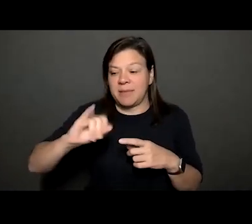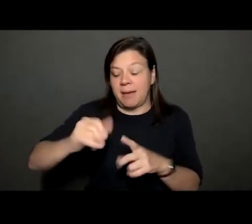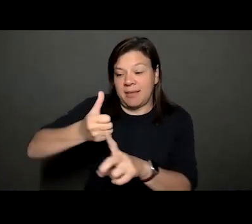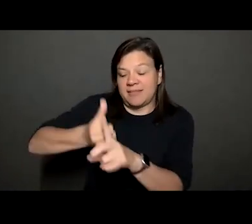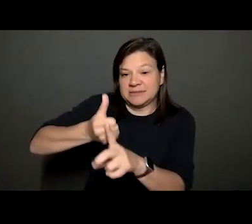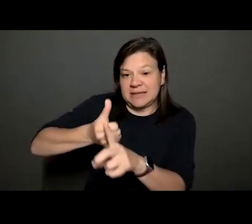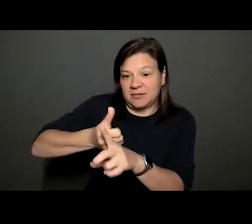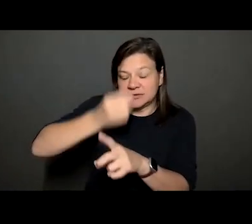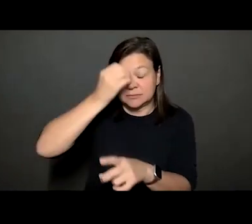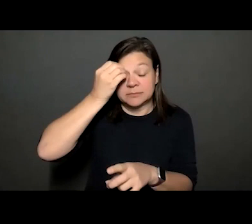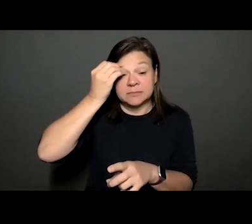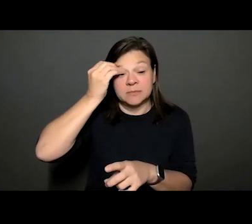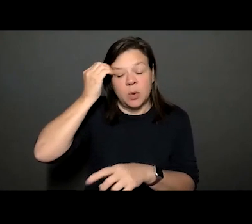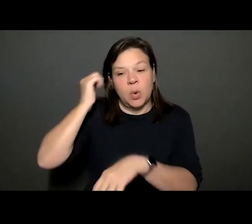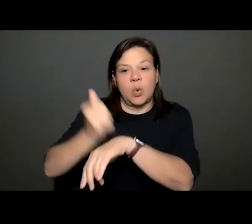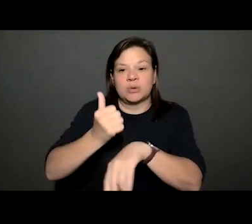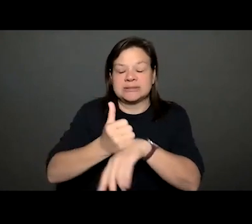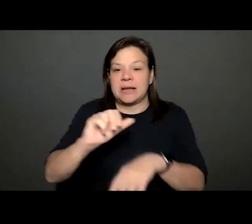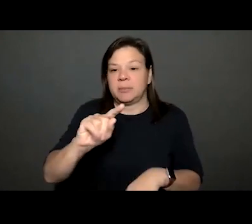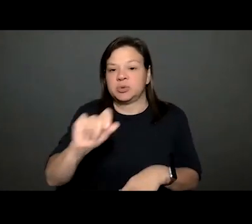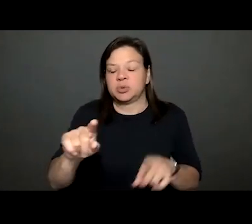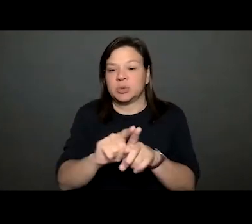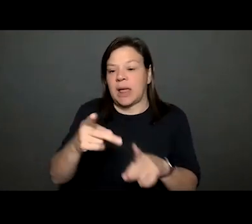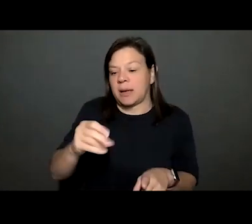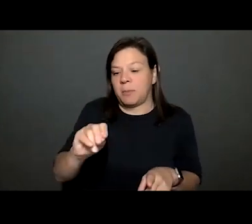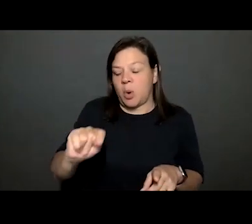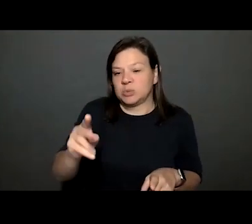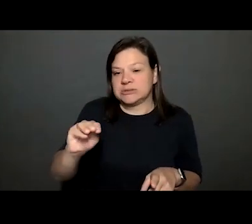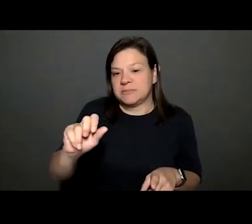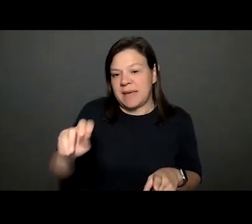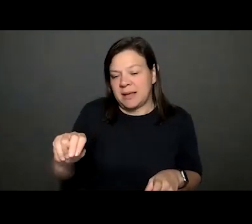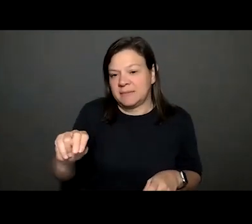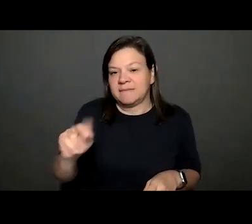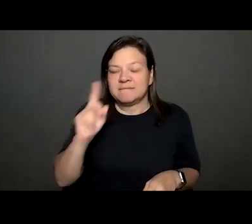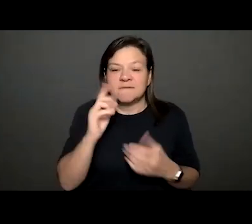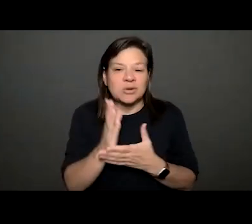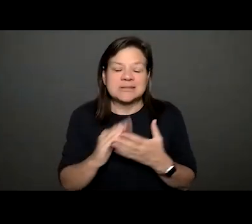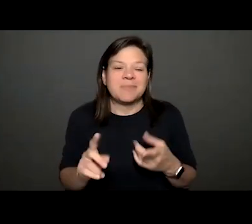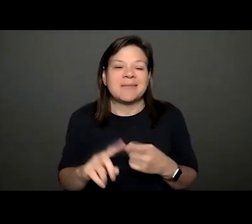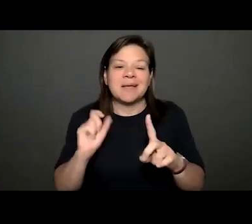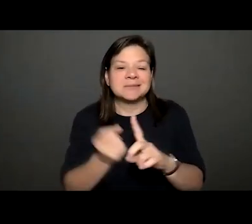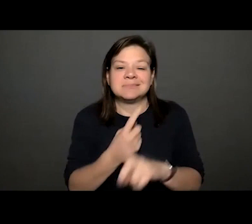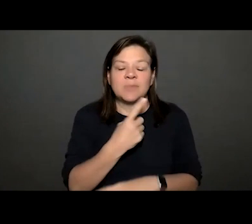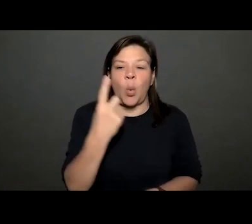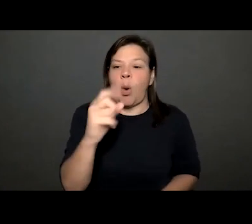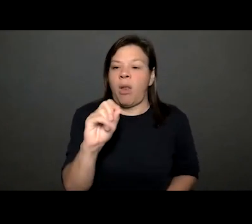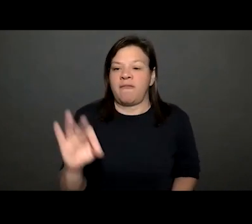SET UP A TOOL LIKE POSTMAN FOR SOMETHING THAT IS BASICALLY A ONE-OFF. I WILL SHARE MY SCREEN.